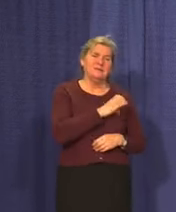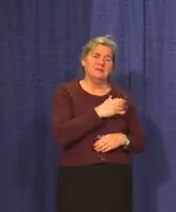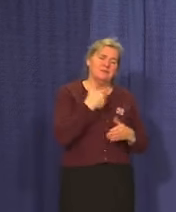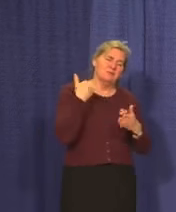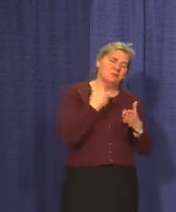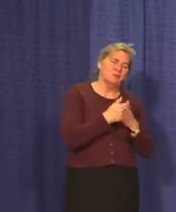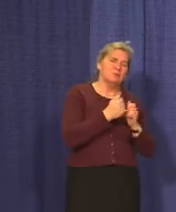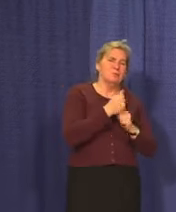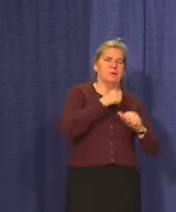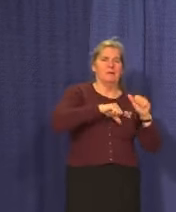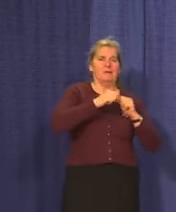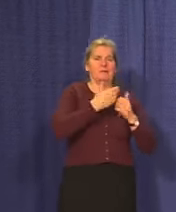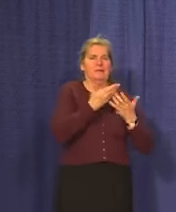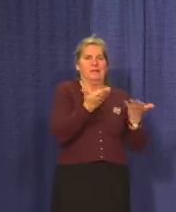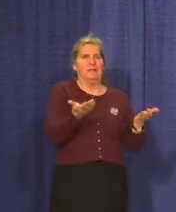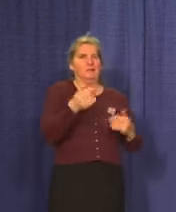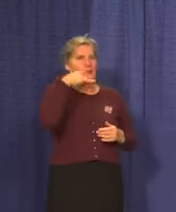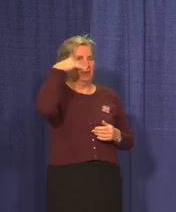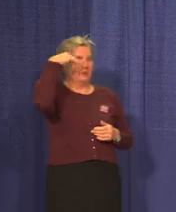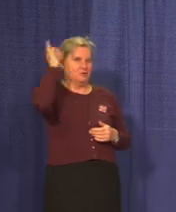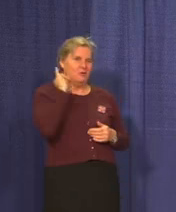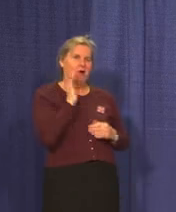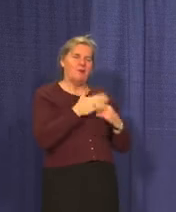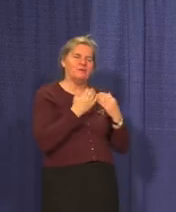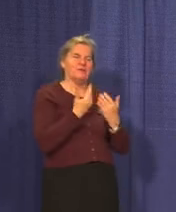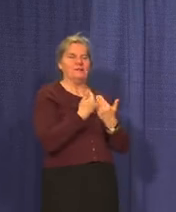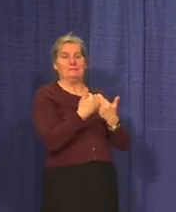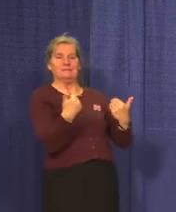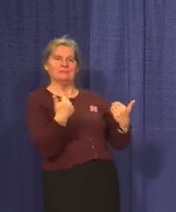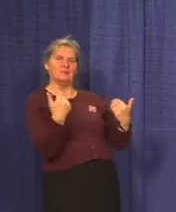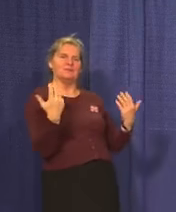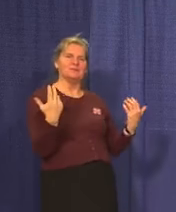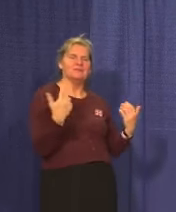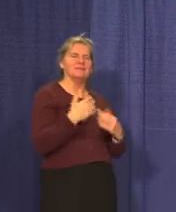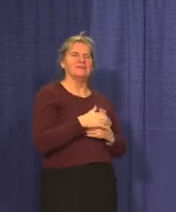US, SO IT DOES FEEL LIKE A BIT OF A SEPARATION. OBVIOUSLY I TALKED WITH DR